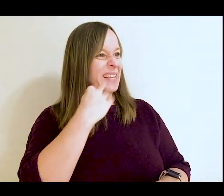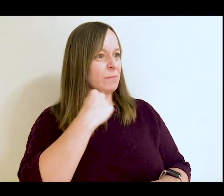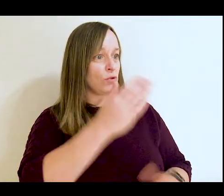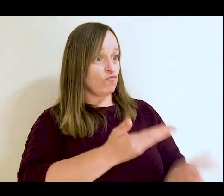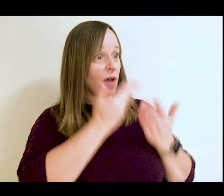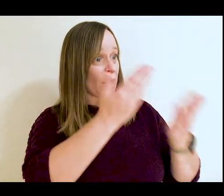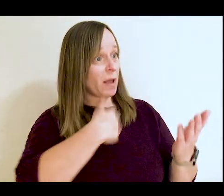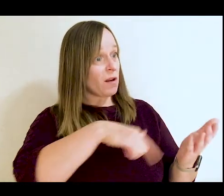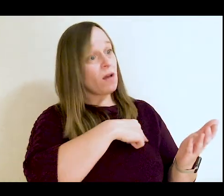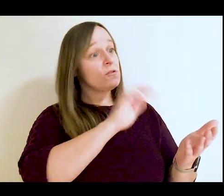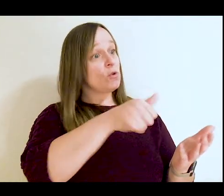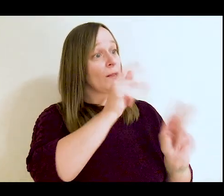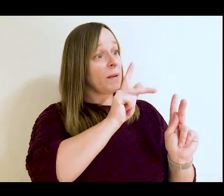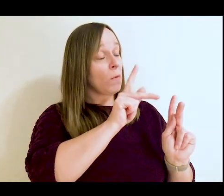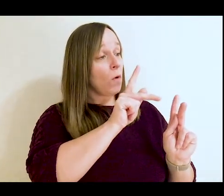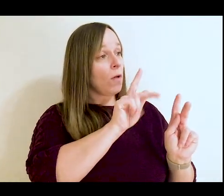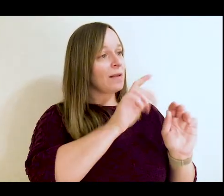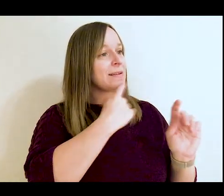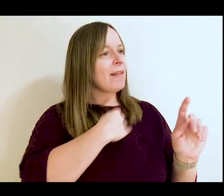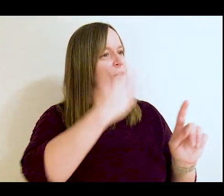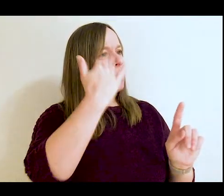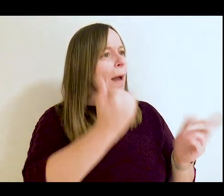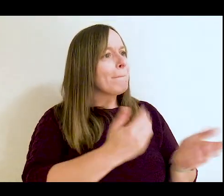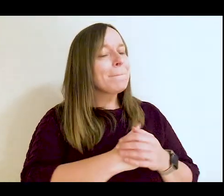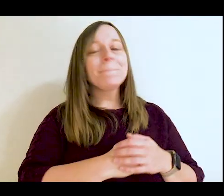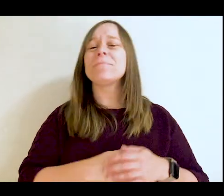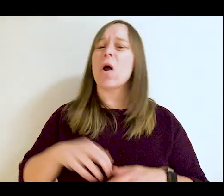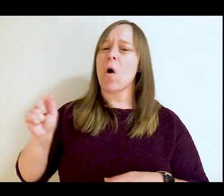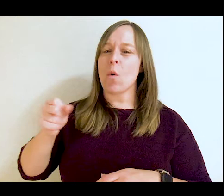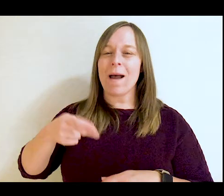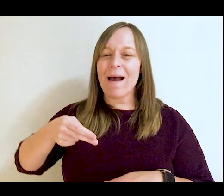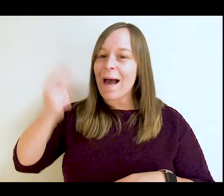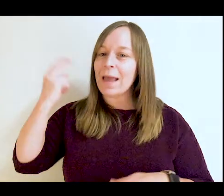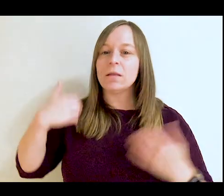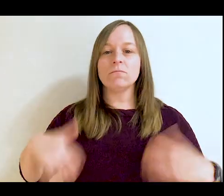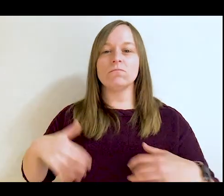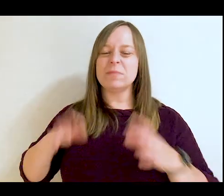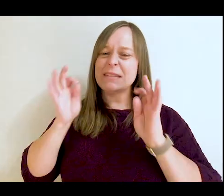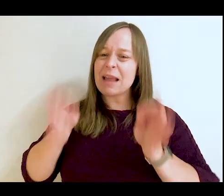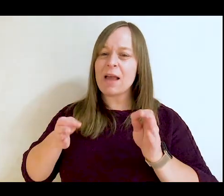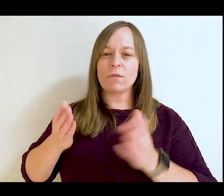you recommend us to others? And can you tell us why?